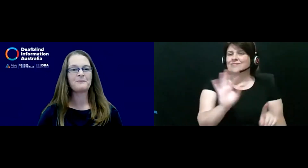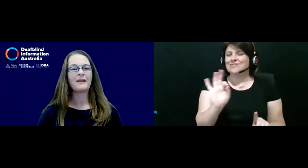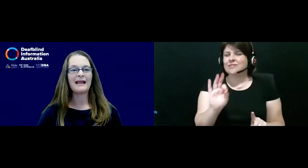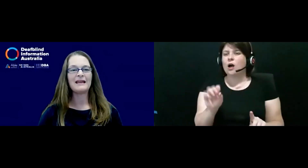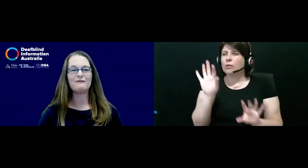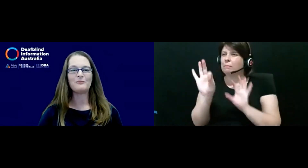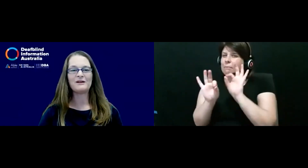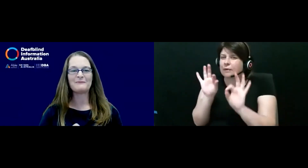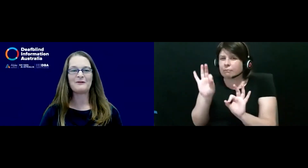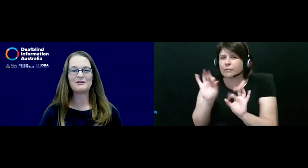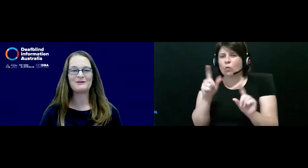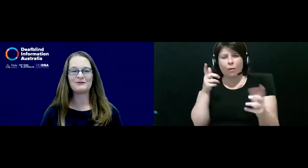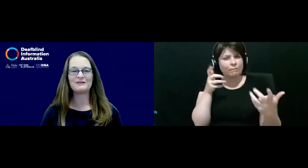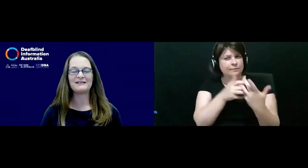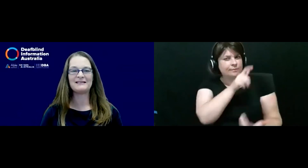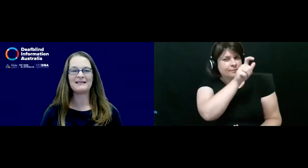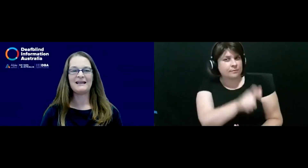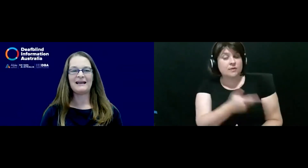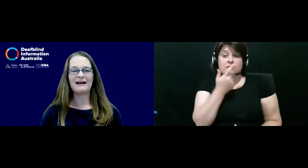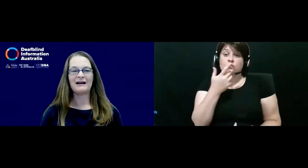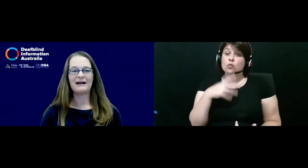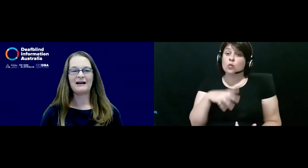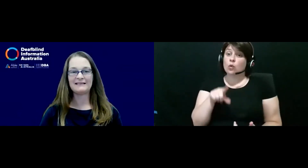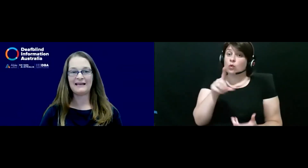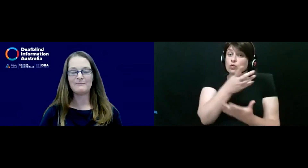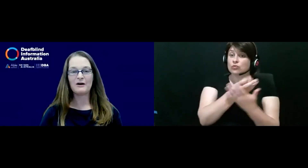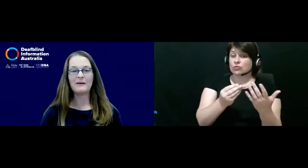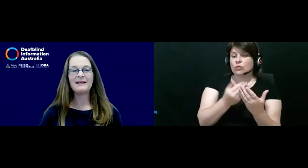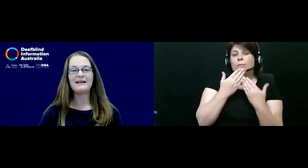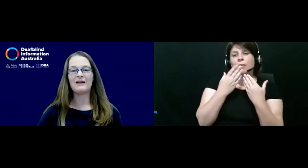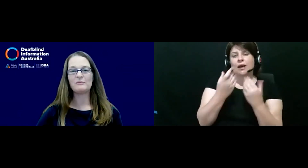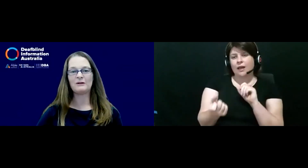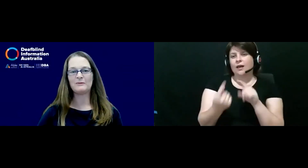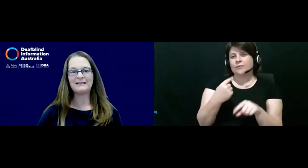If you want some of those resources, please email me and I will put up a list.